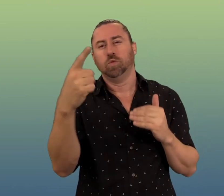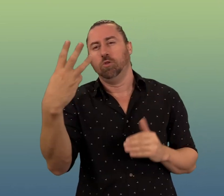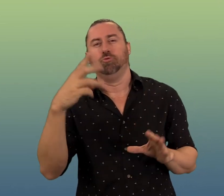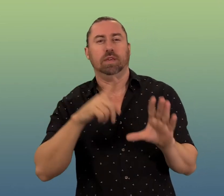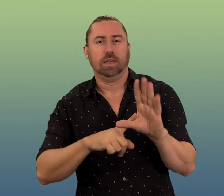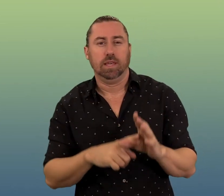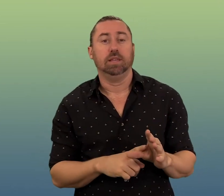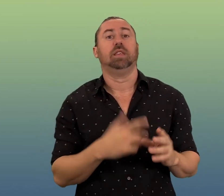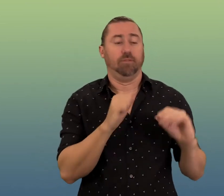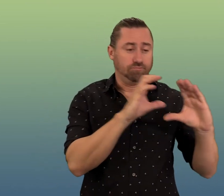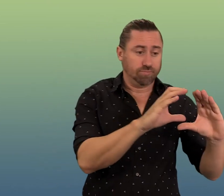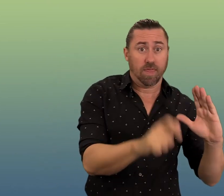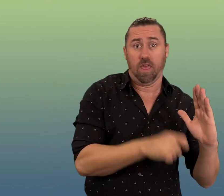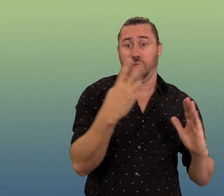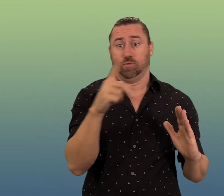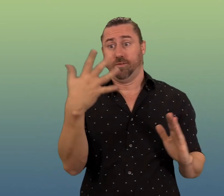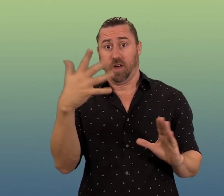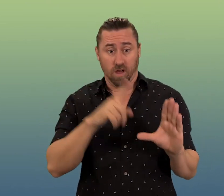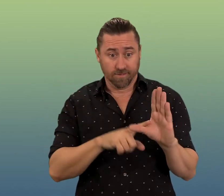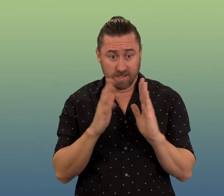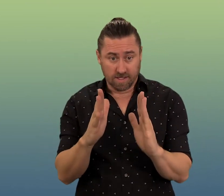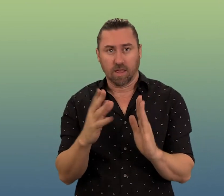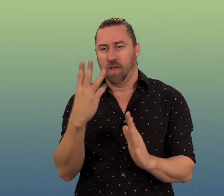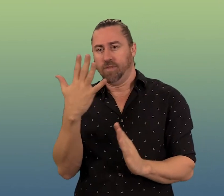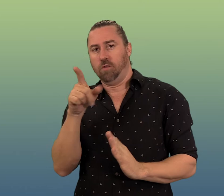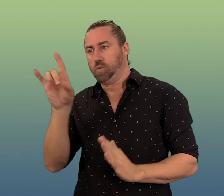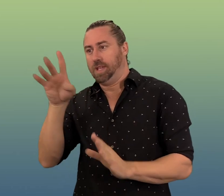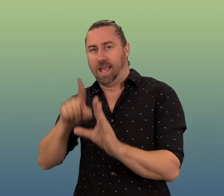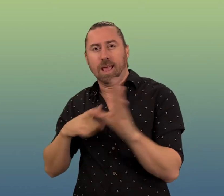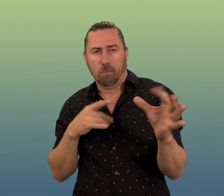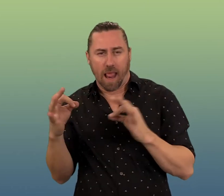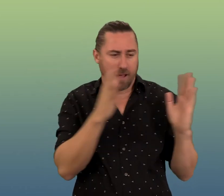one to three years, three to five years, five to ten years.